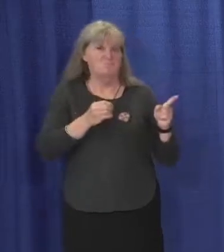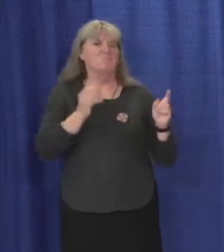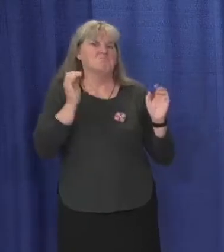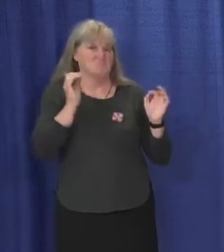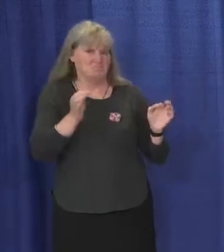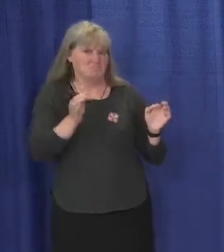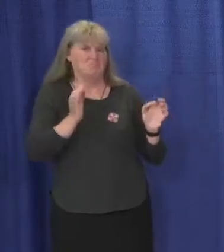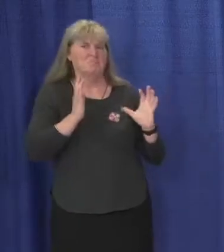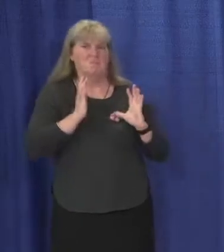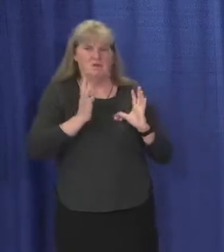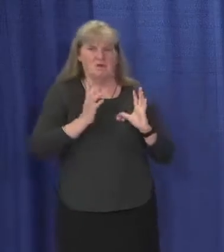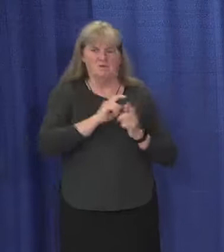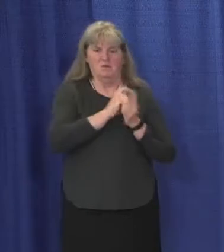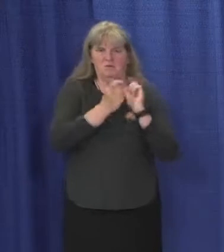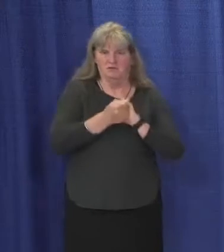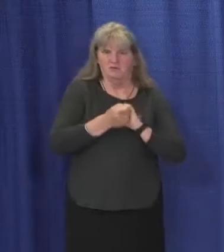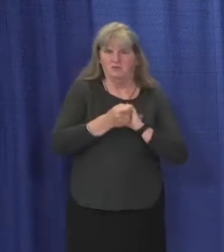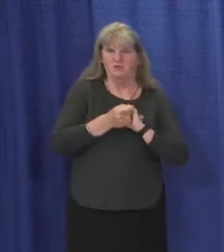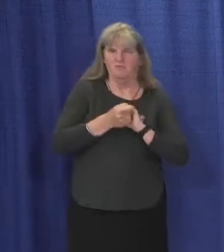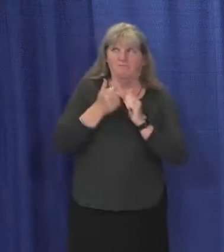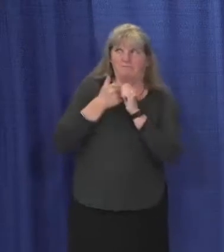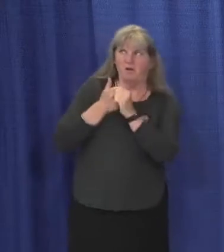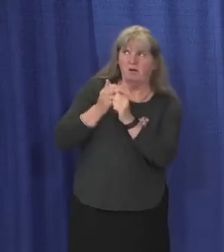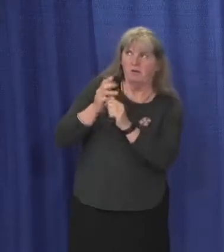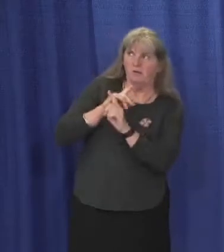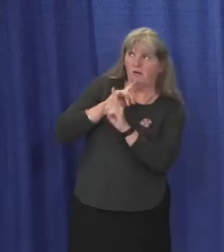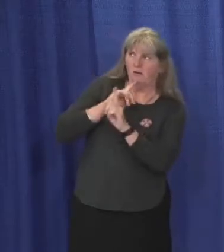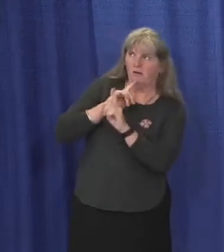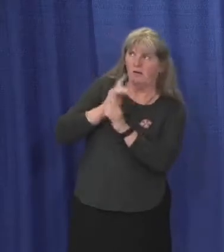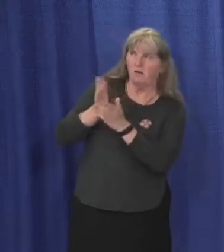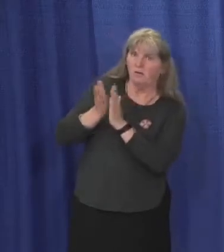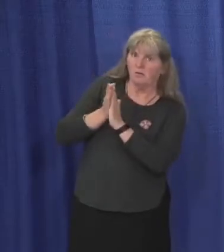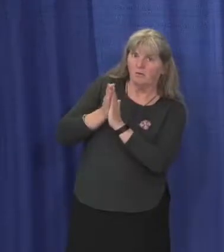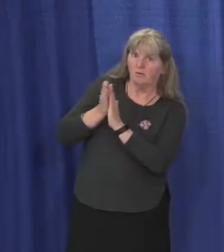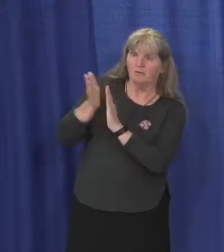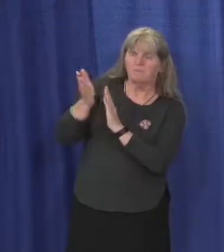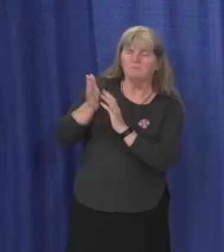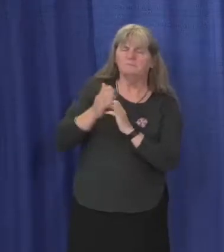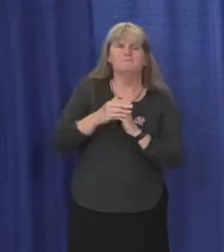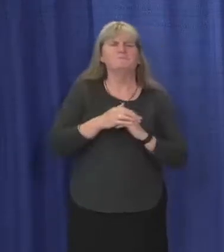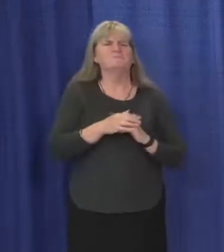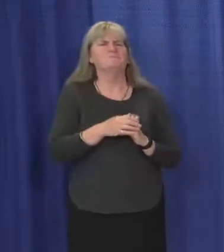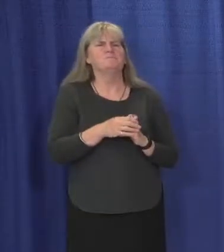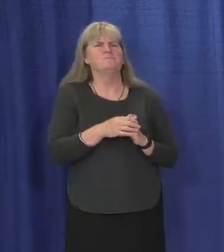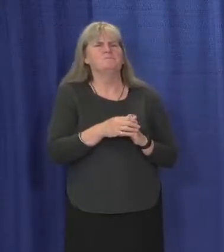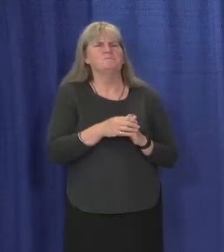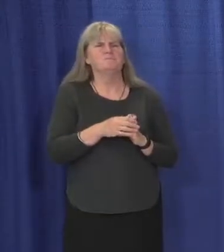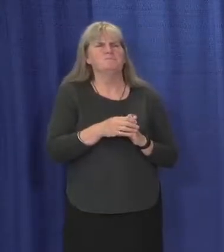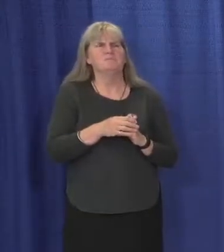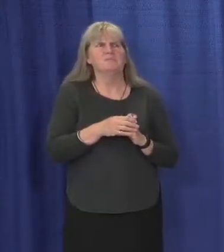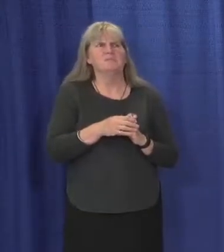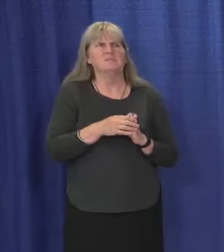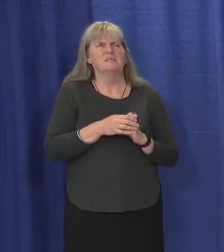numbers.